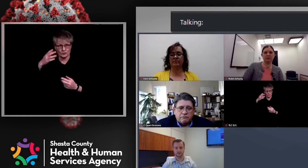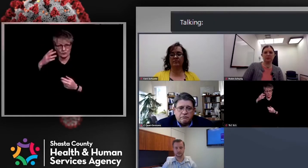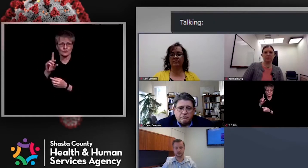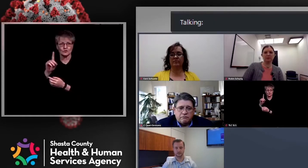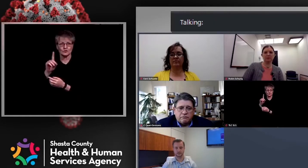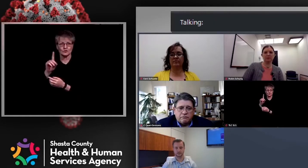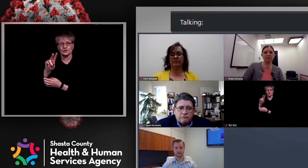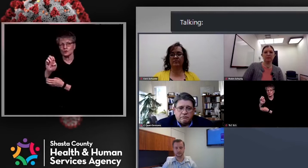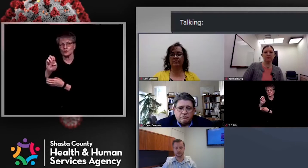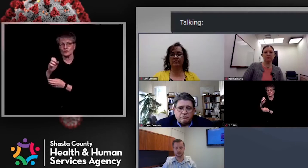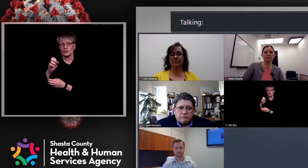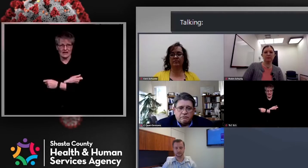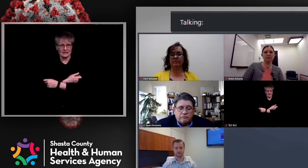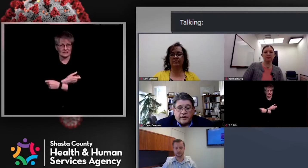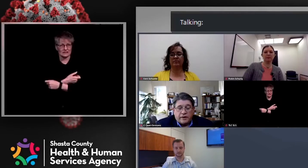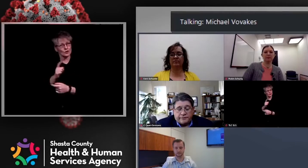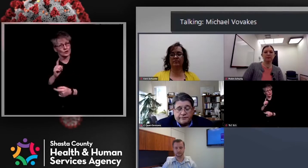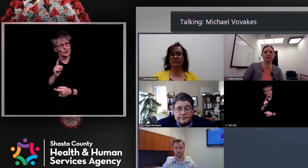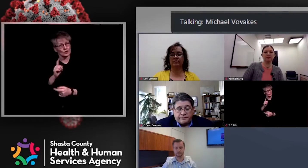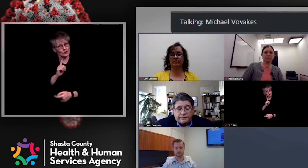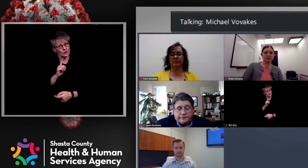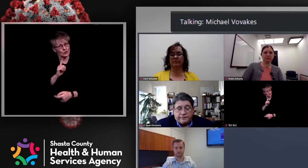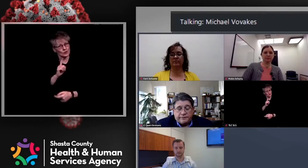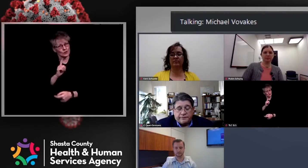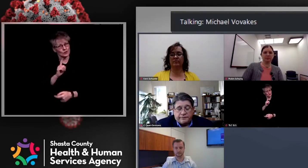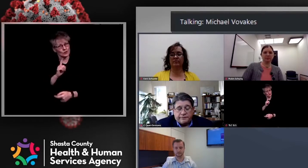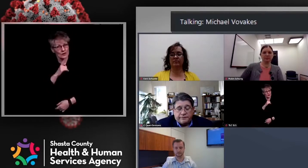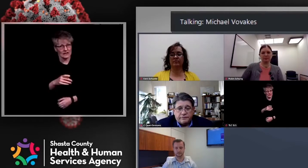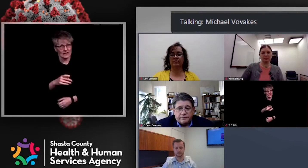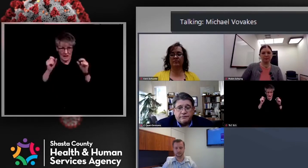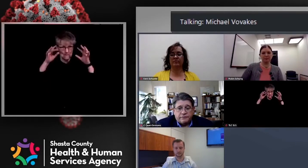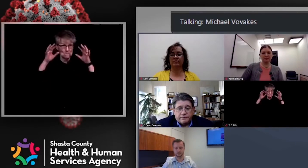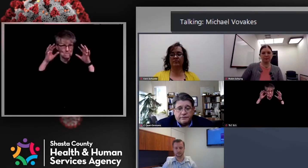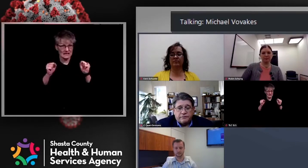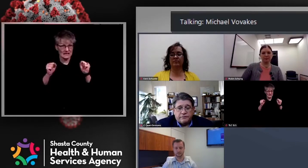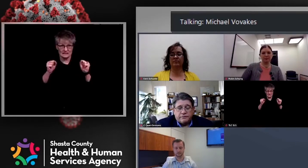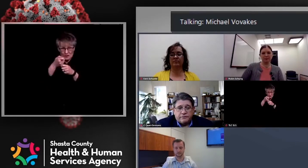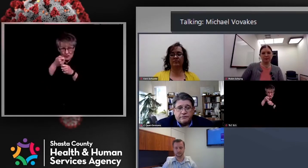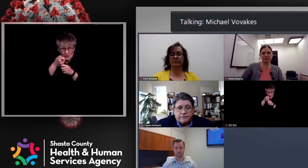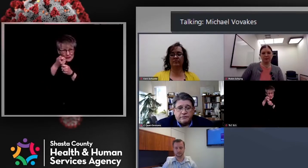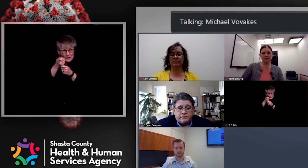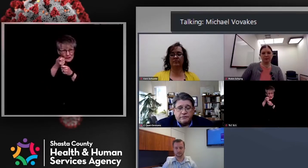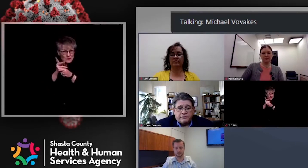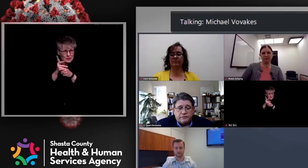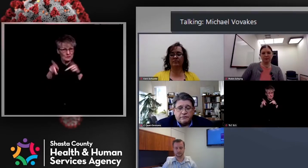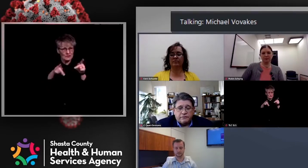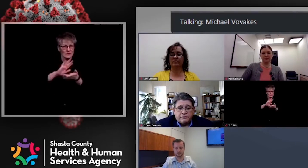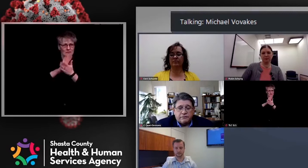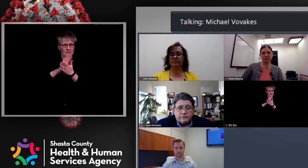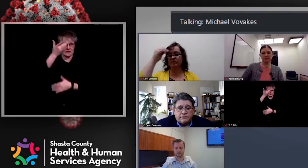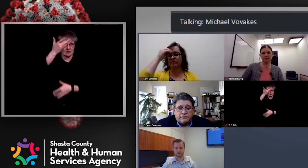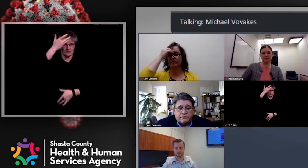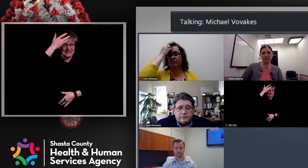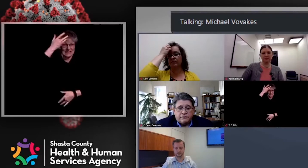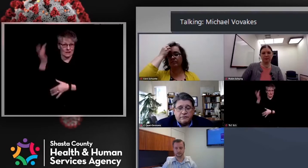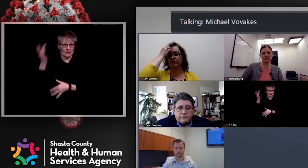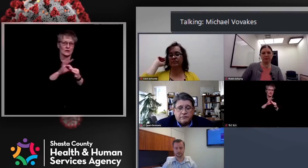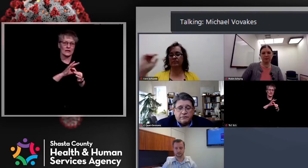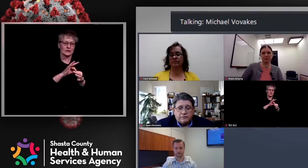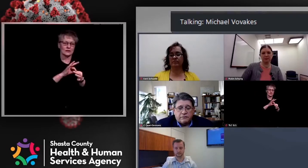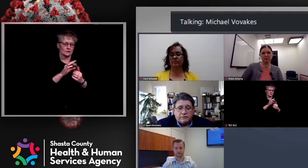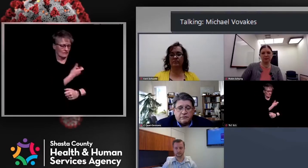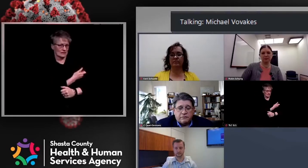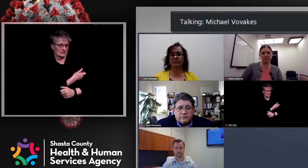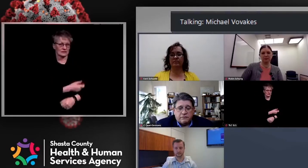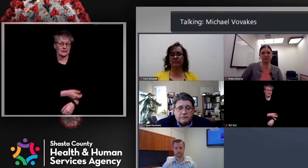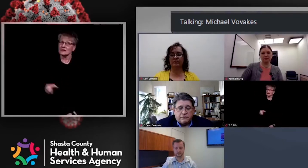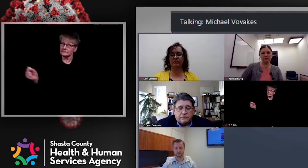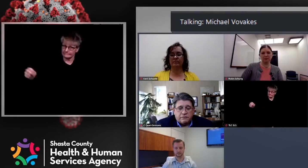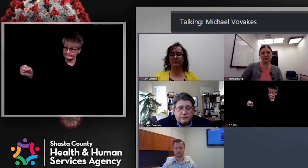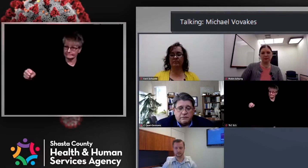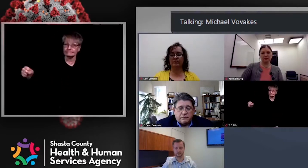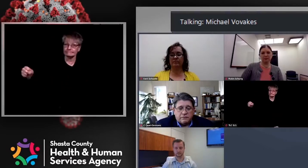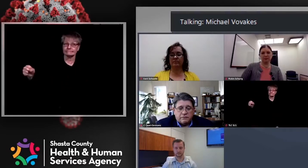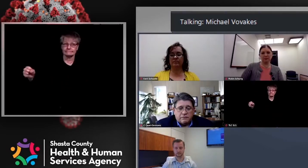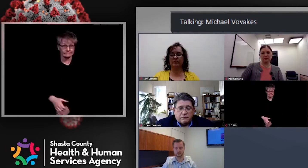Yes. The relative risk of other things that we do, we just take for granted. And so one